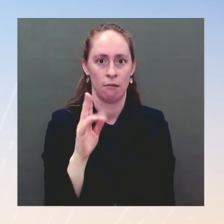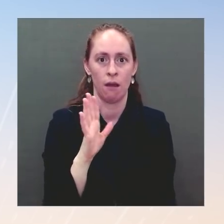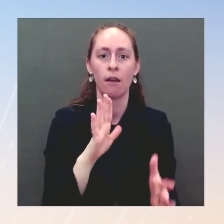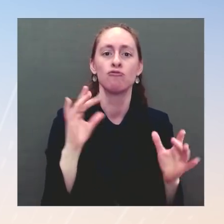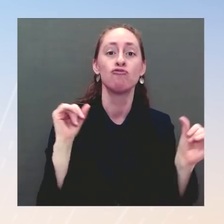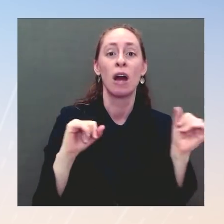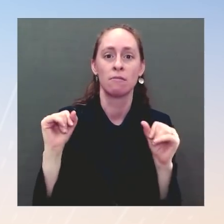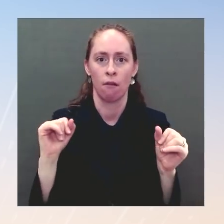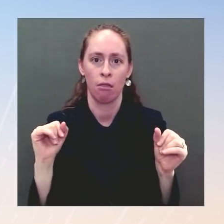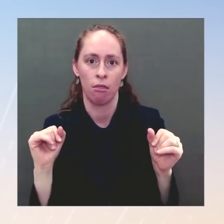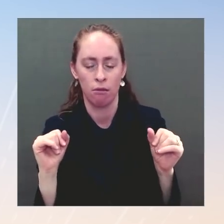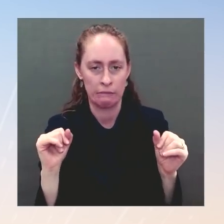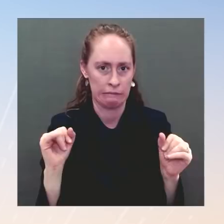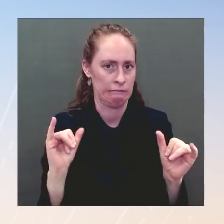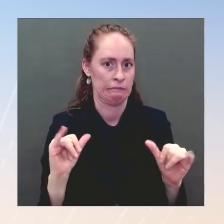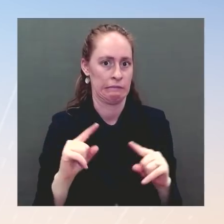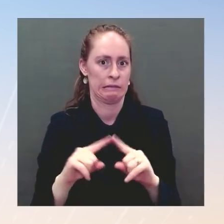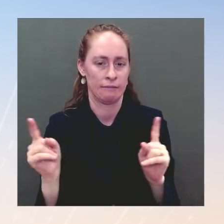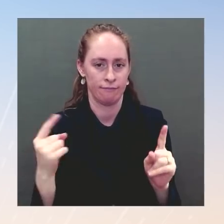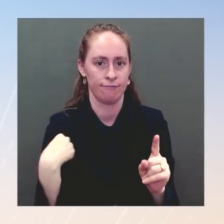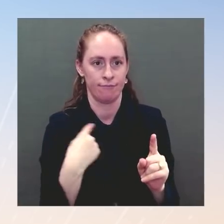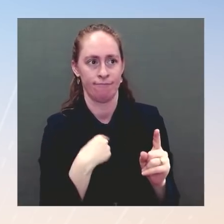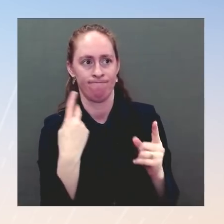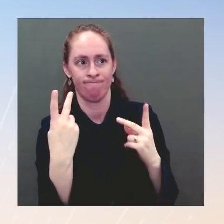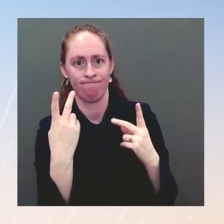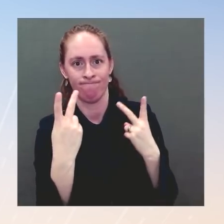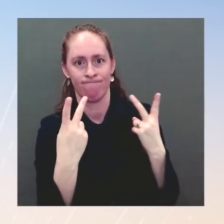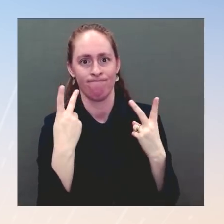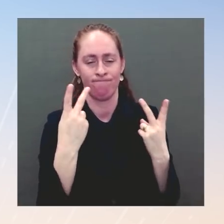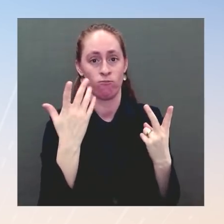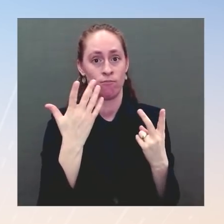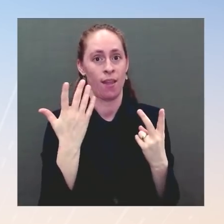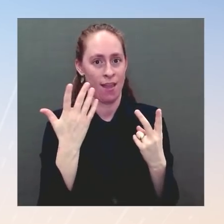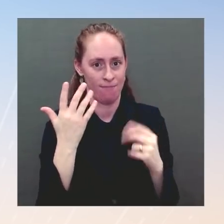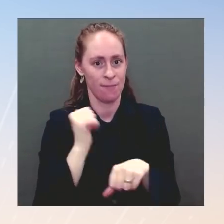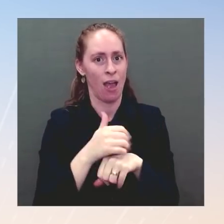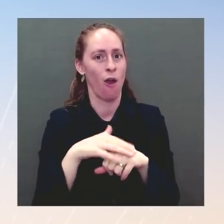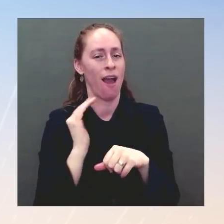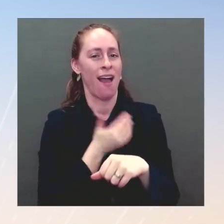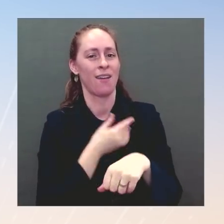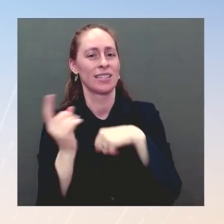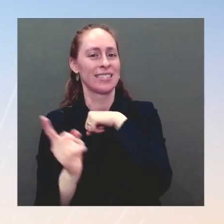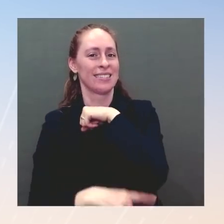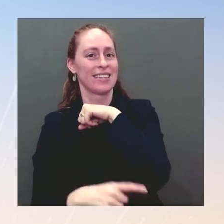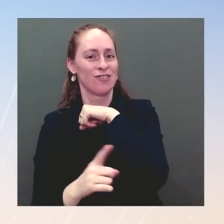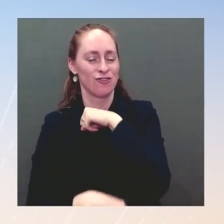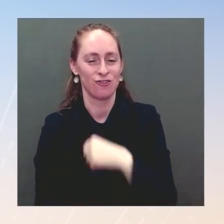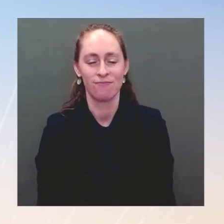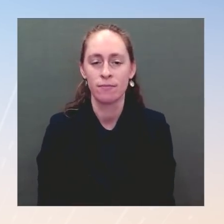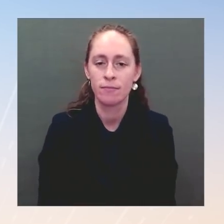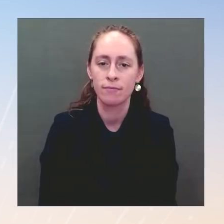And we've obviously been making a -- assessing that he is prepared to operationalize at any time.